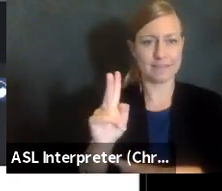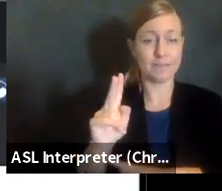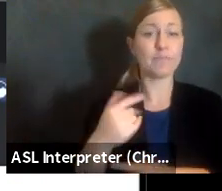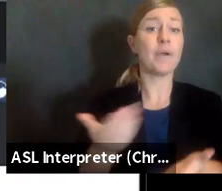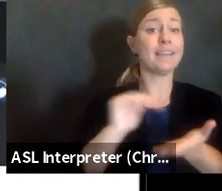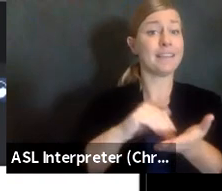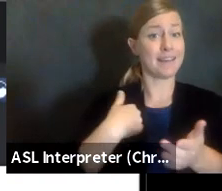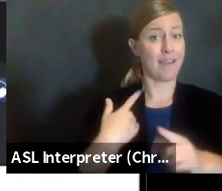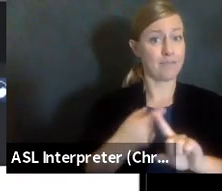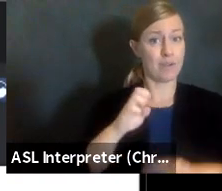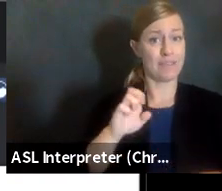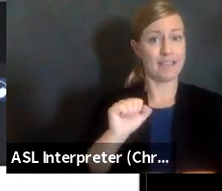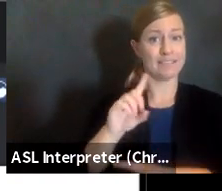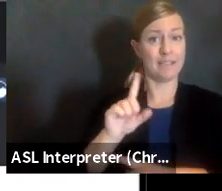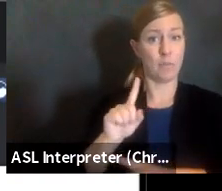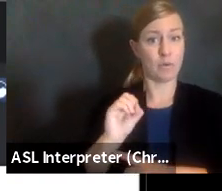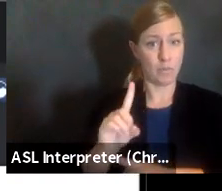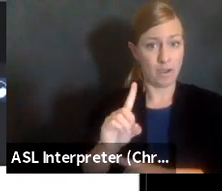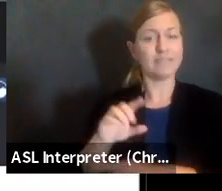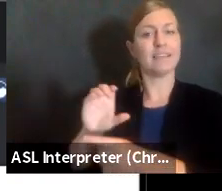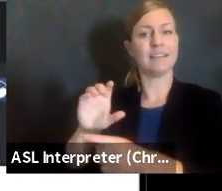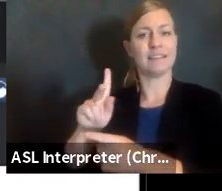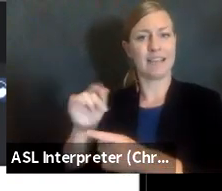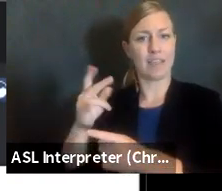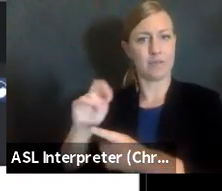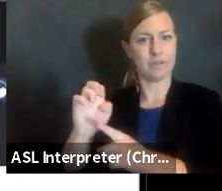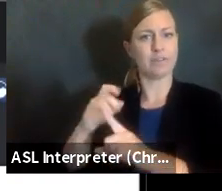ESD 101 - Jeff Crawford: Katherine's from yesterday 112 and we have others on the background today to